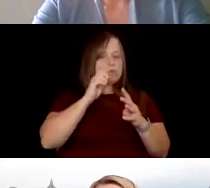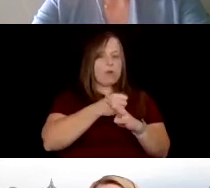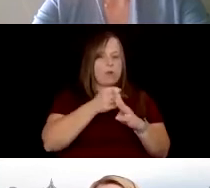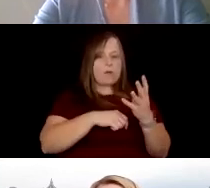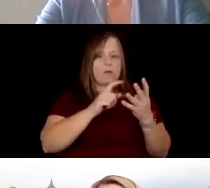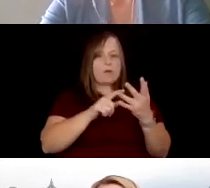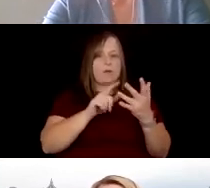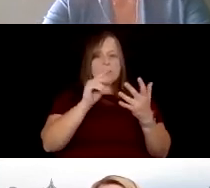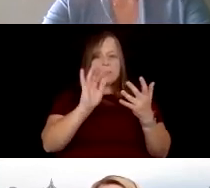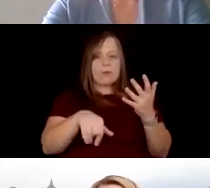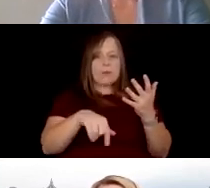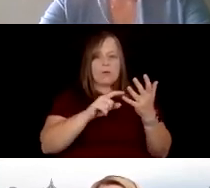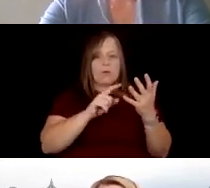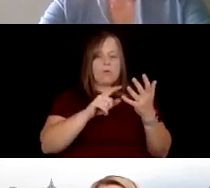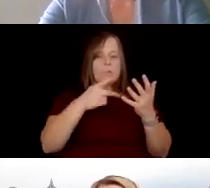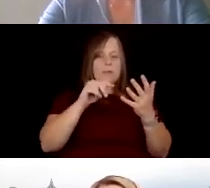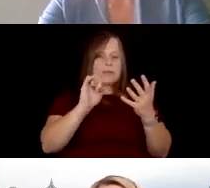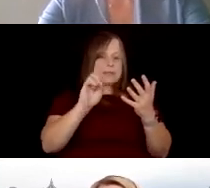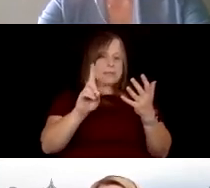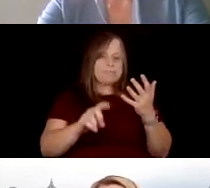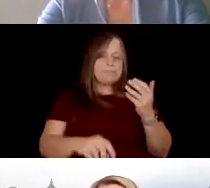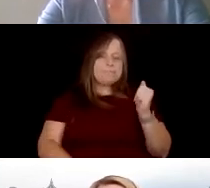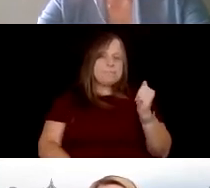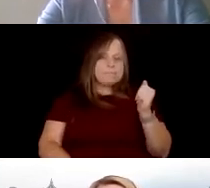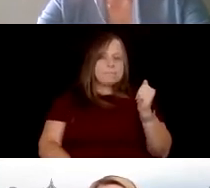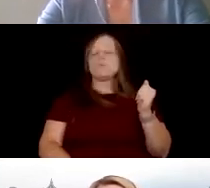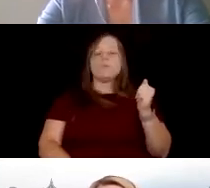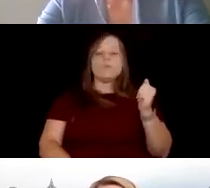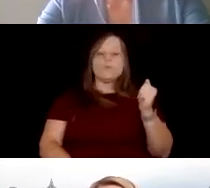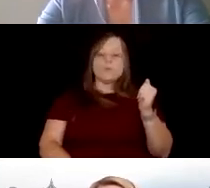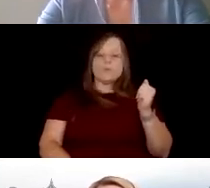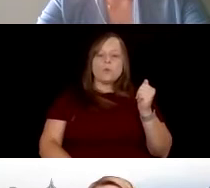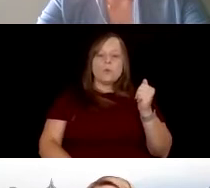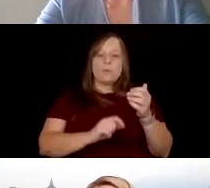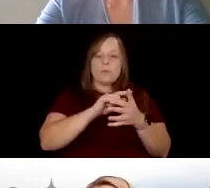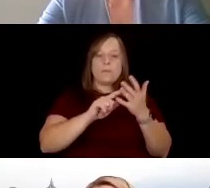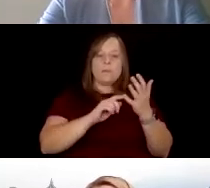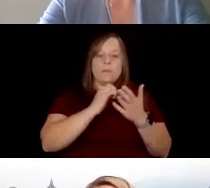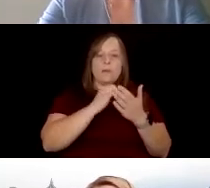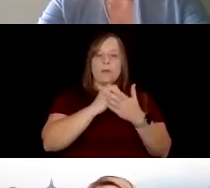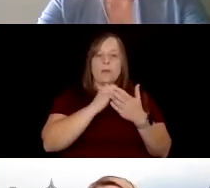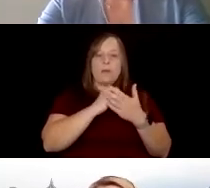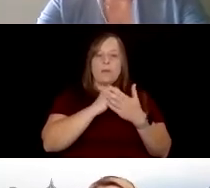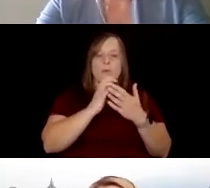TBI or PTSD. And this will help you basically regain your New York State benefits